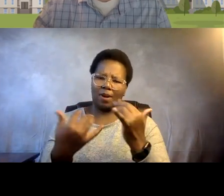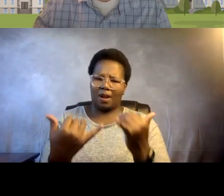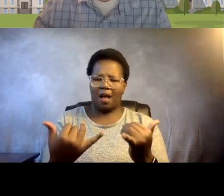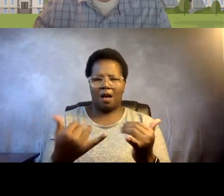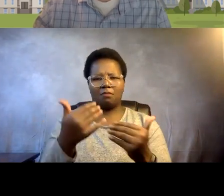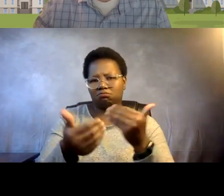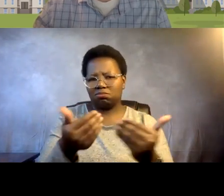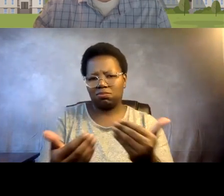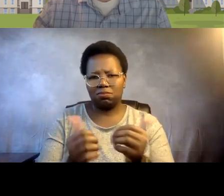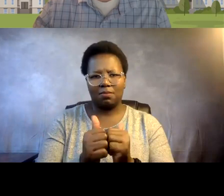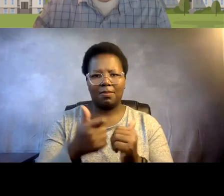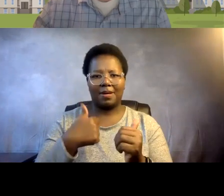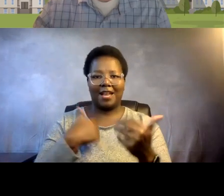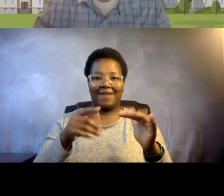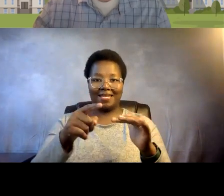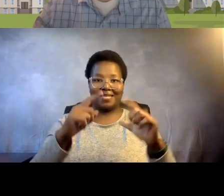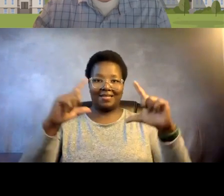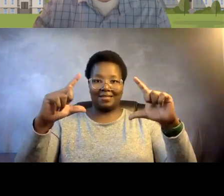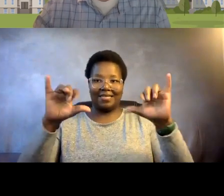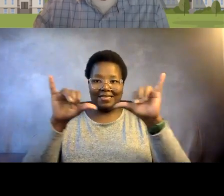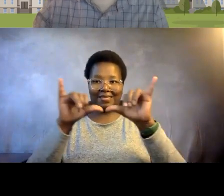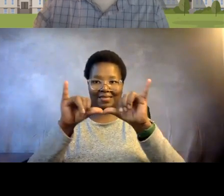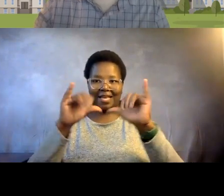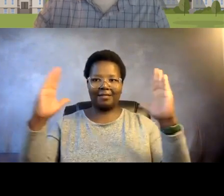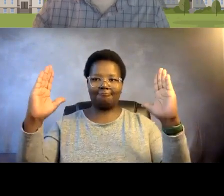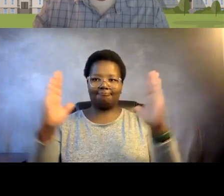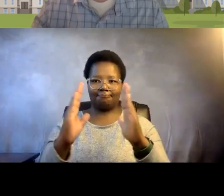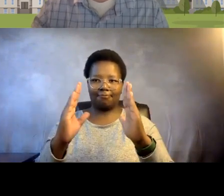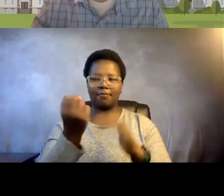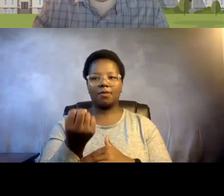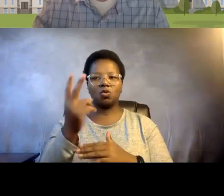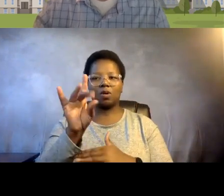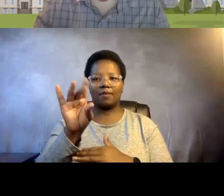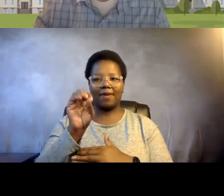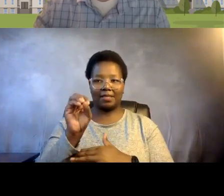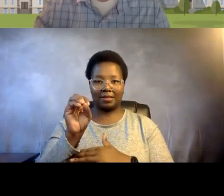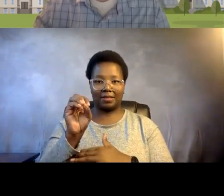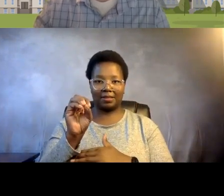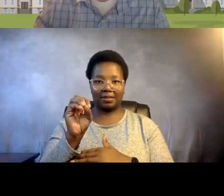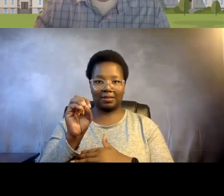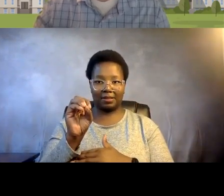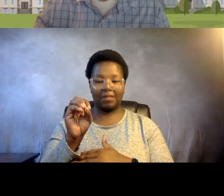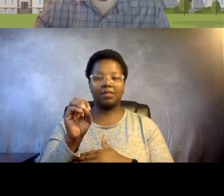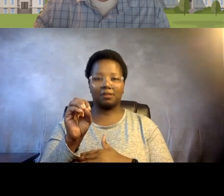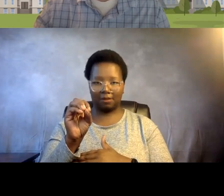resized this page using the sidebar to a 1280 pixel width and now if I start hitting Control,